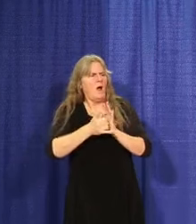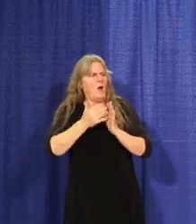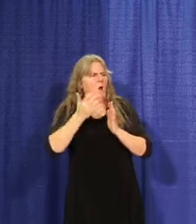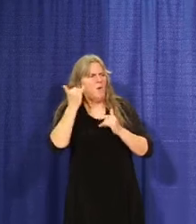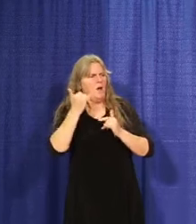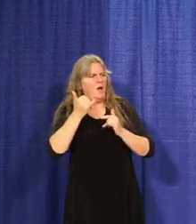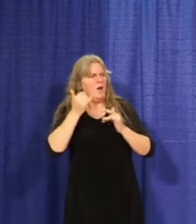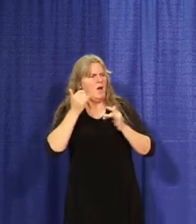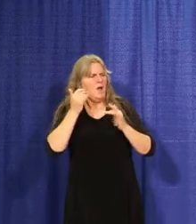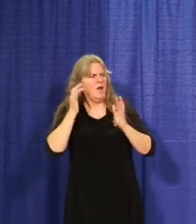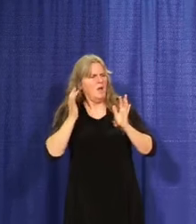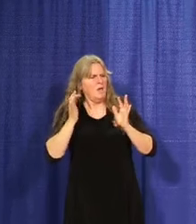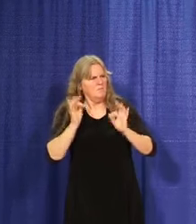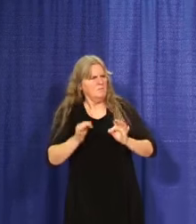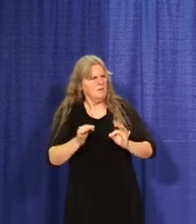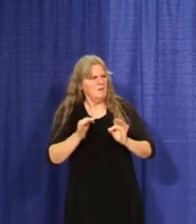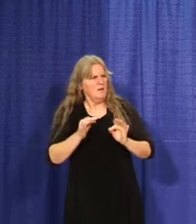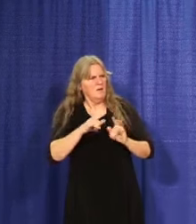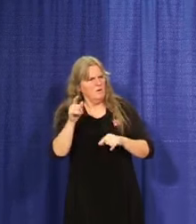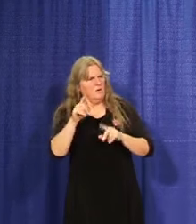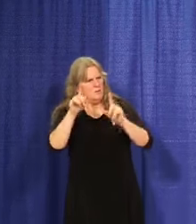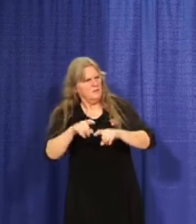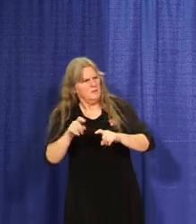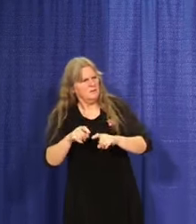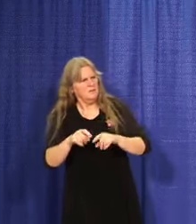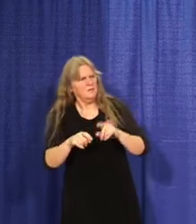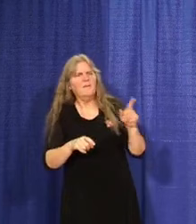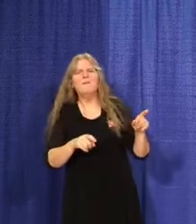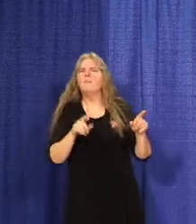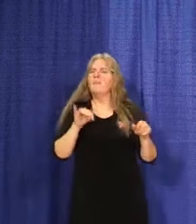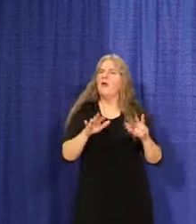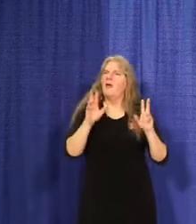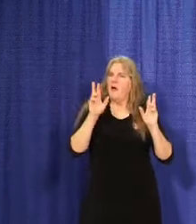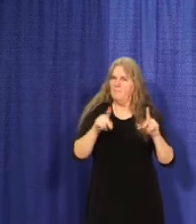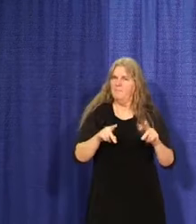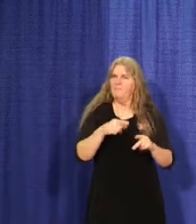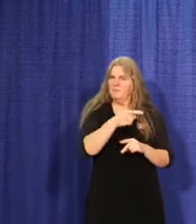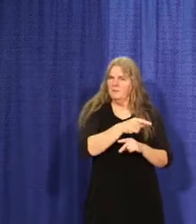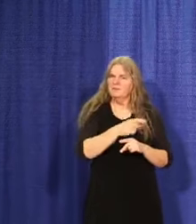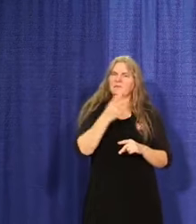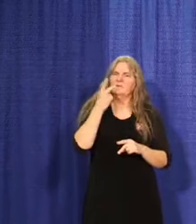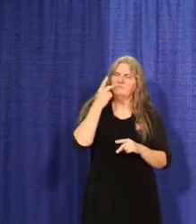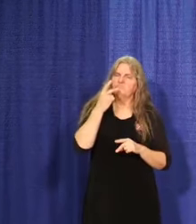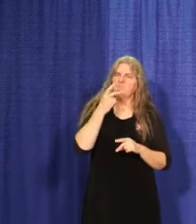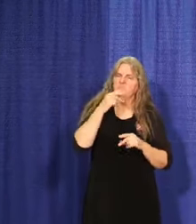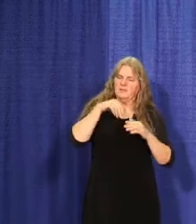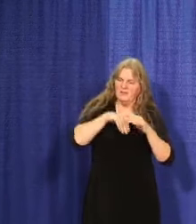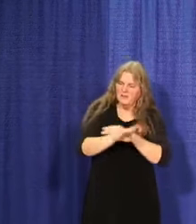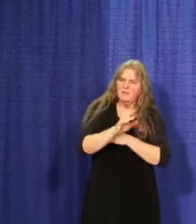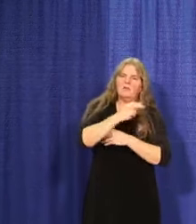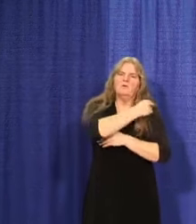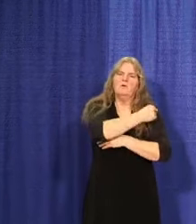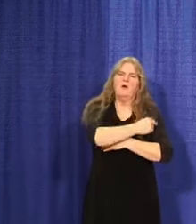As I said, the individual was seen at Whitehorse hospital and then tested because there were